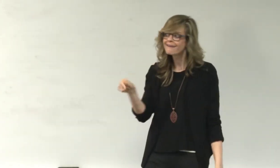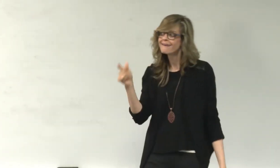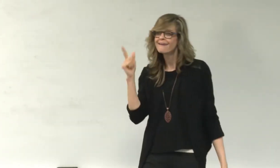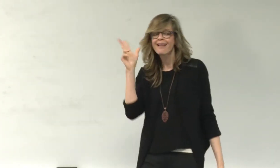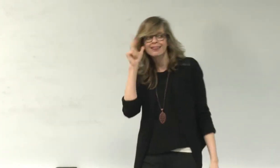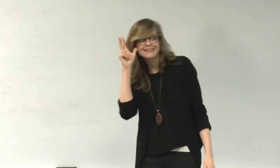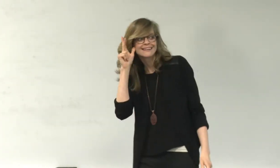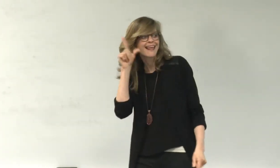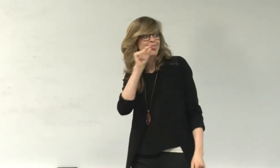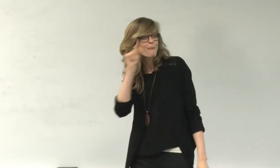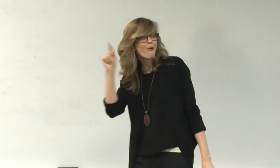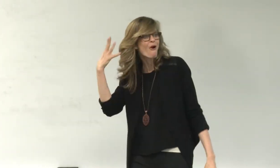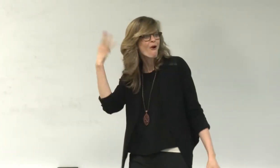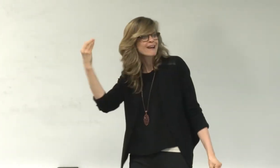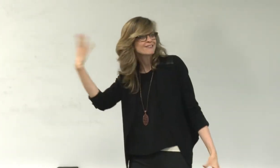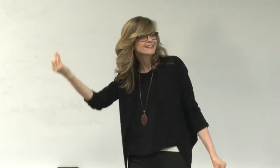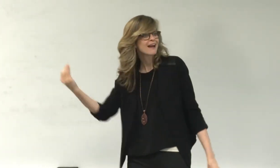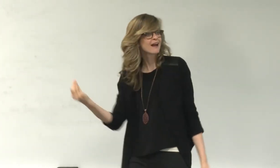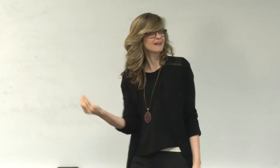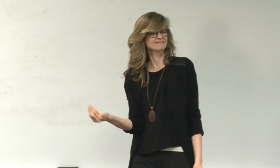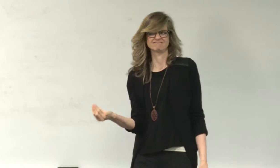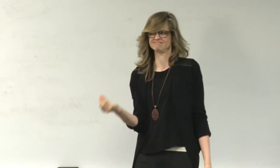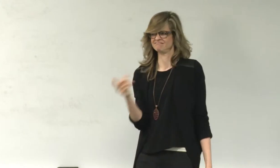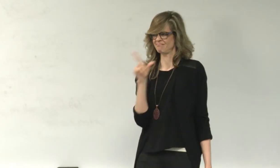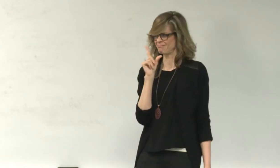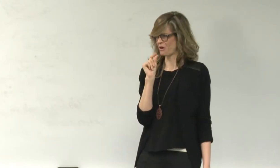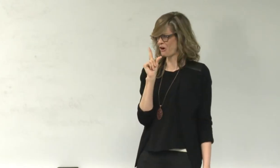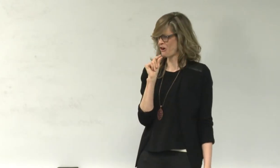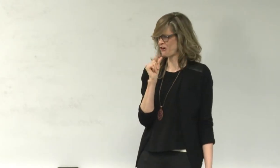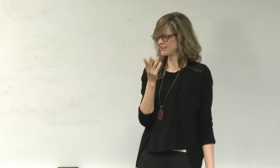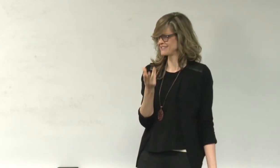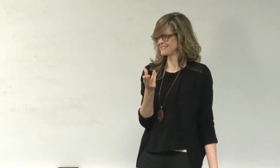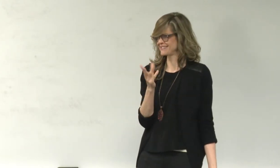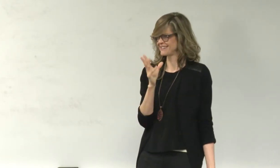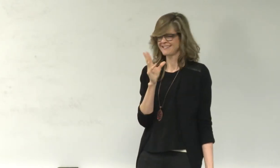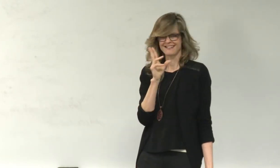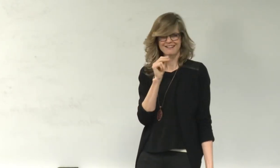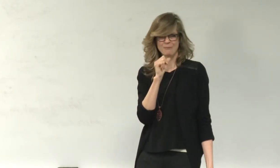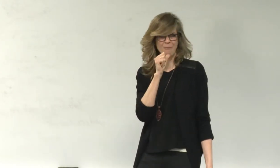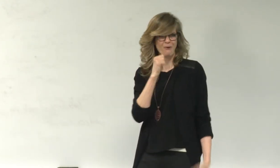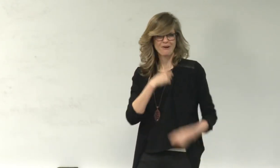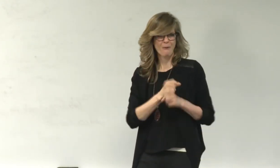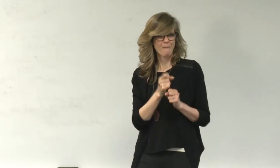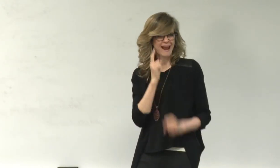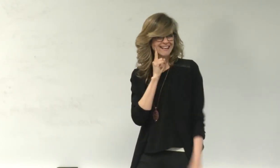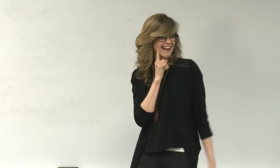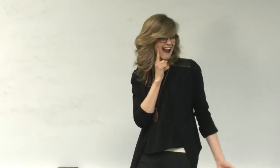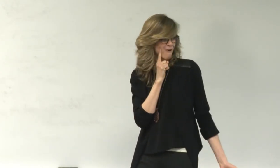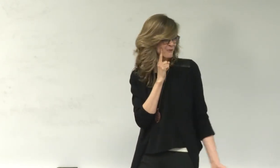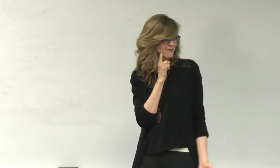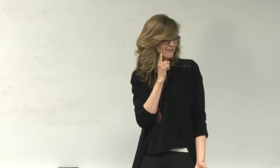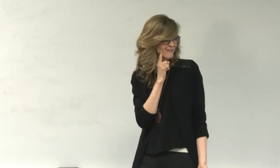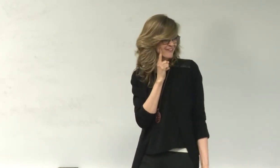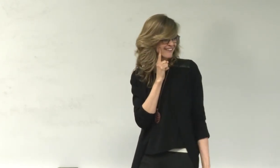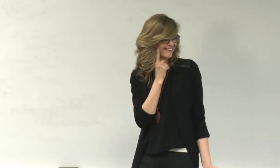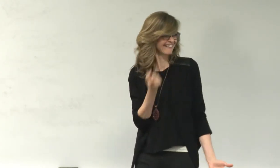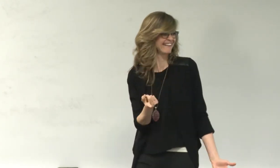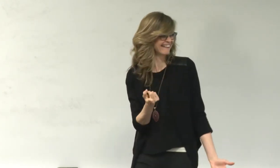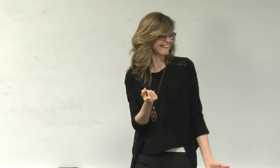I LISTENED TO--MY MOM SAID, "LISTEN TO THE BIRDS OUTSIDE," AND I SAID, "WHAT BIRDS?"